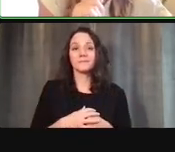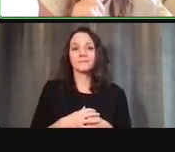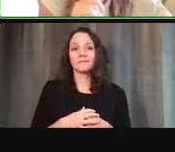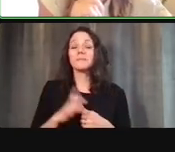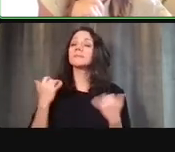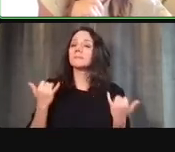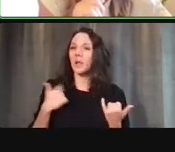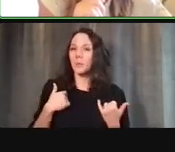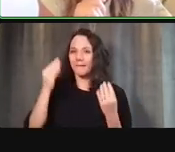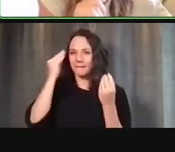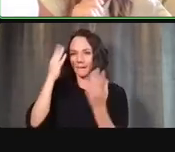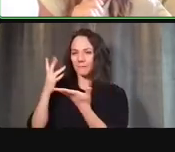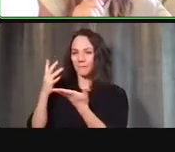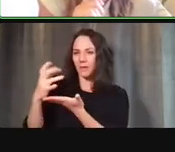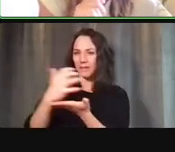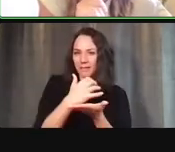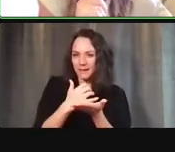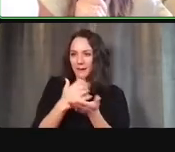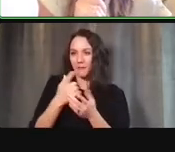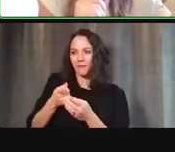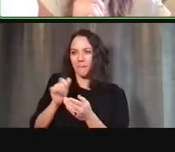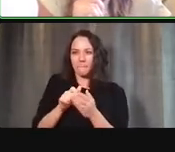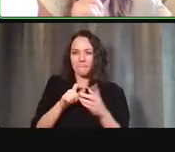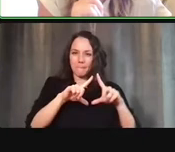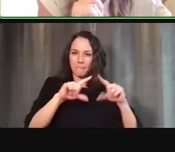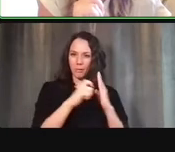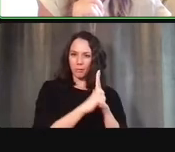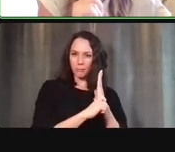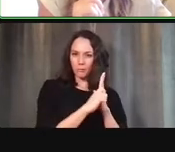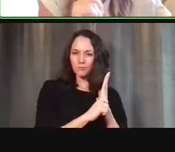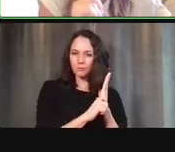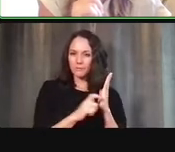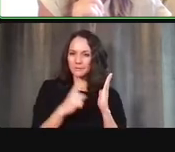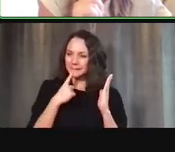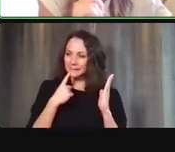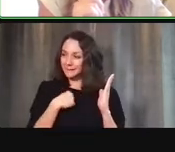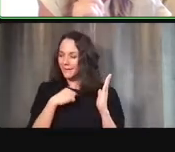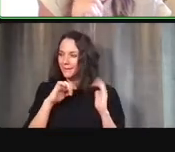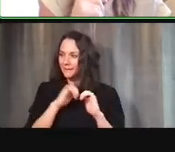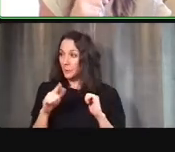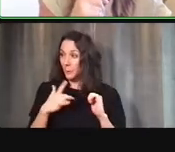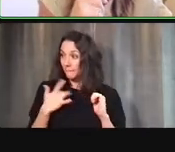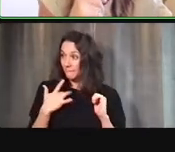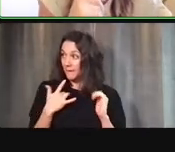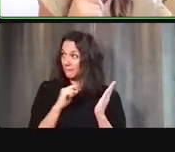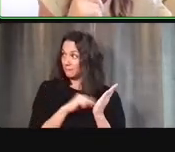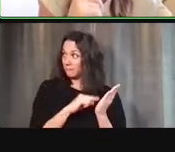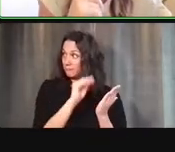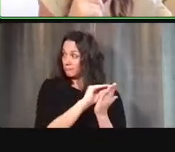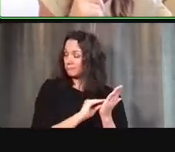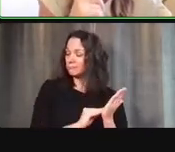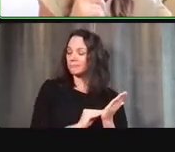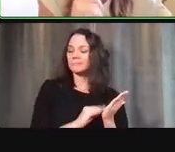from the tell us how you really feel, brochures and anecdotes that we have